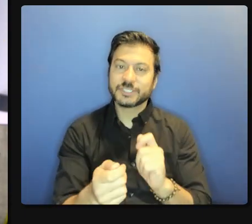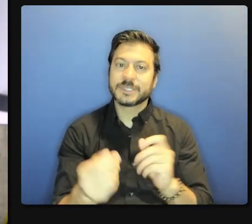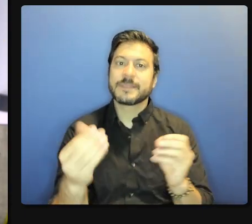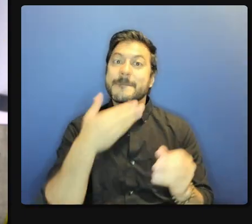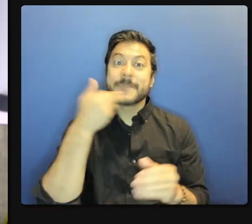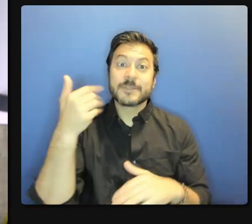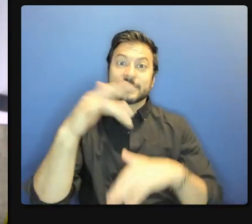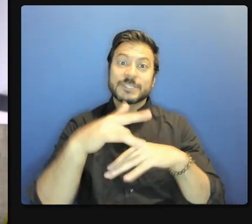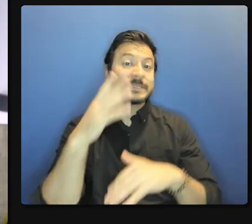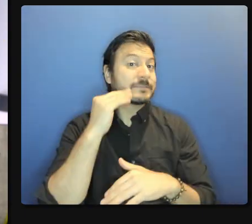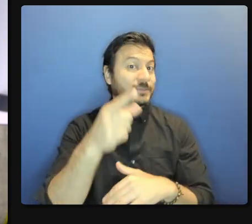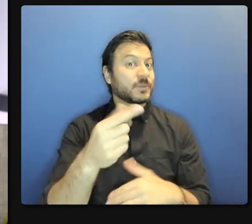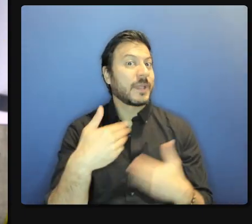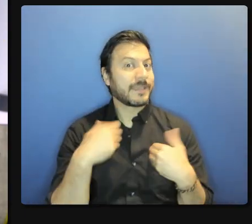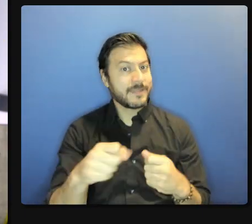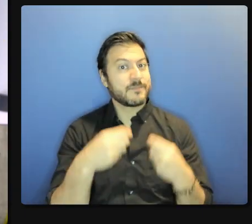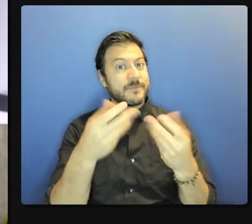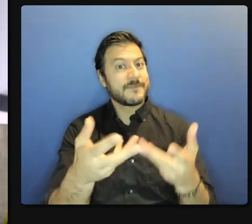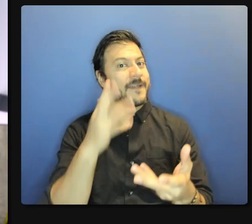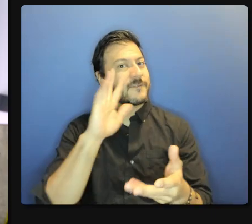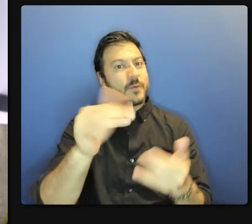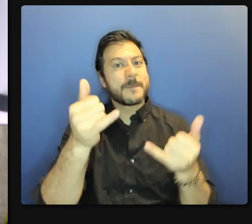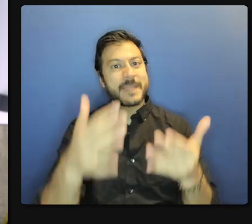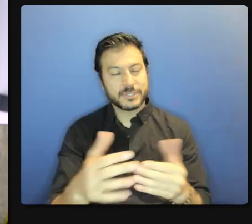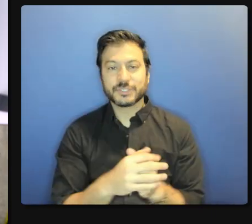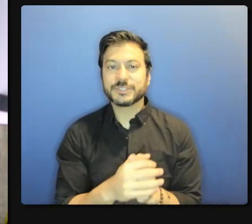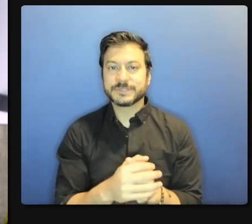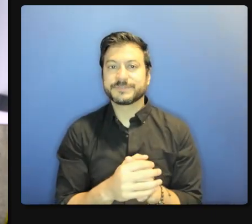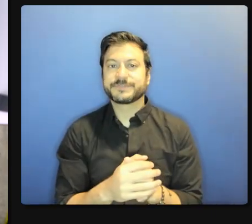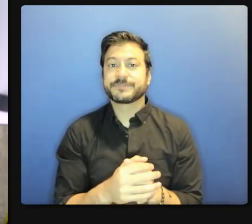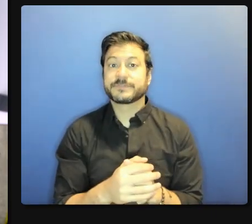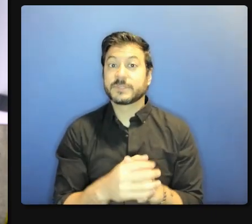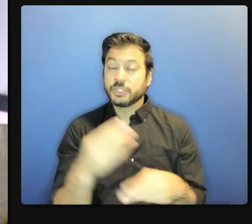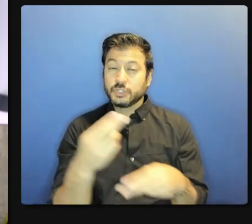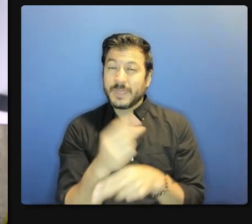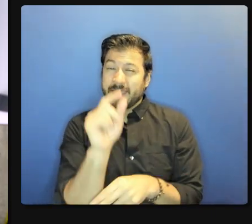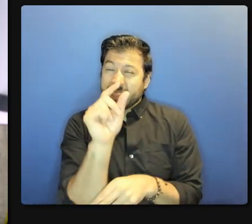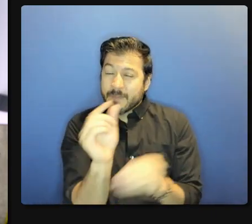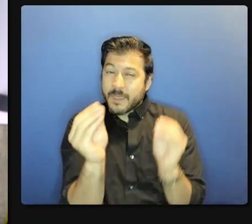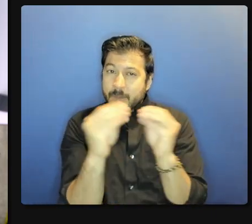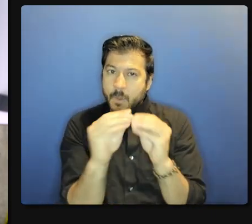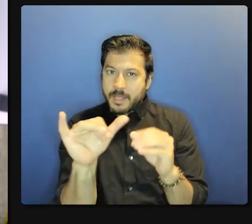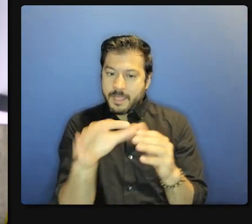the better touch experiences you can provide for your players. Doing just a bit more